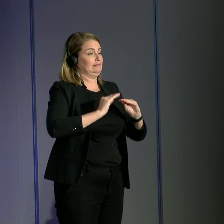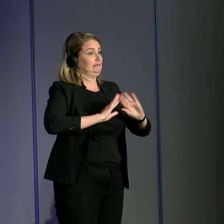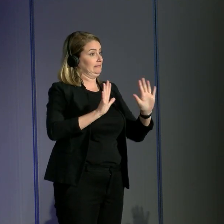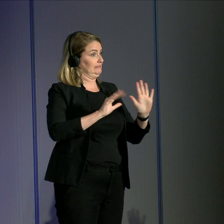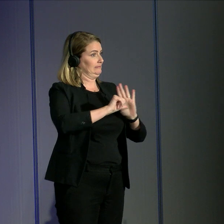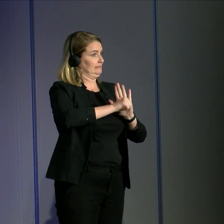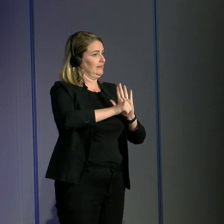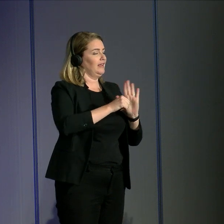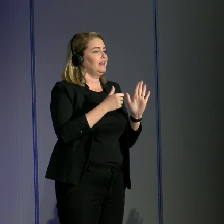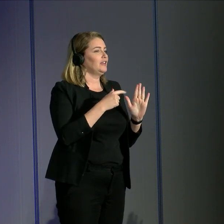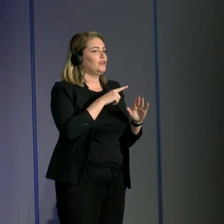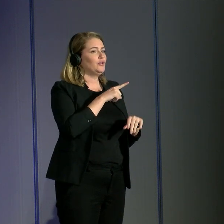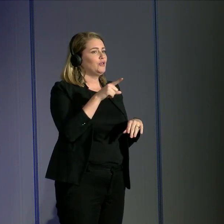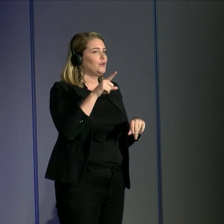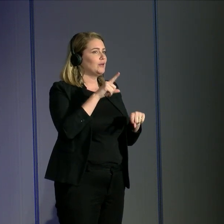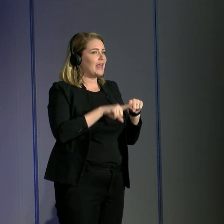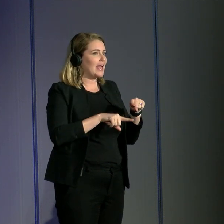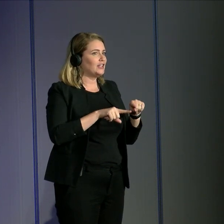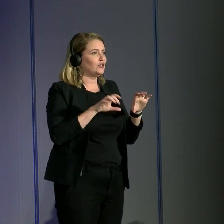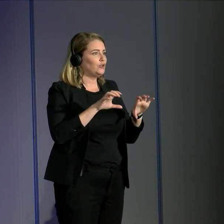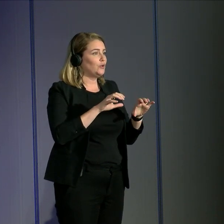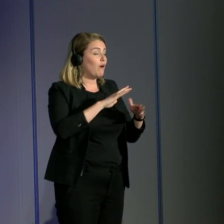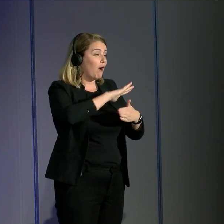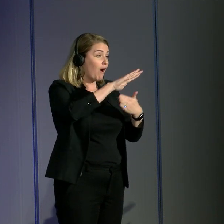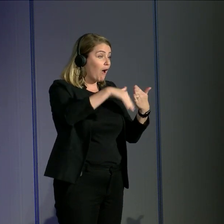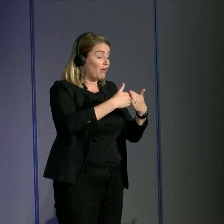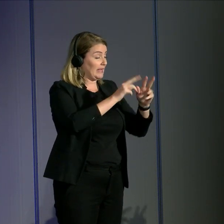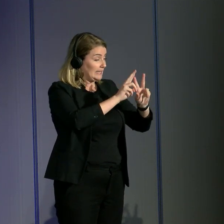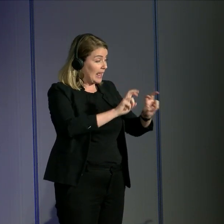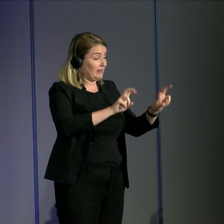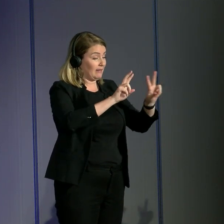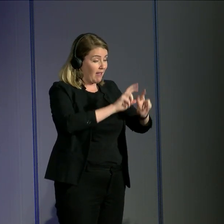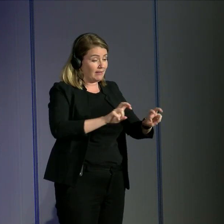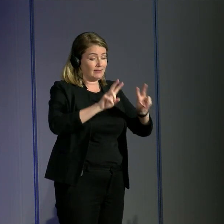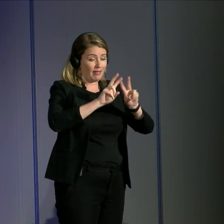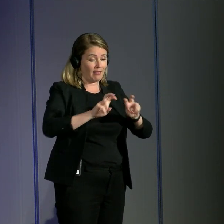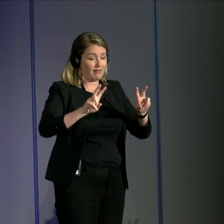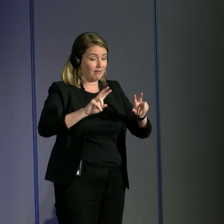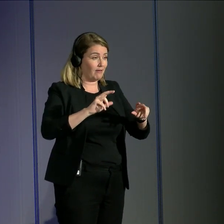You can't do all the analysis you want to do all of the time, because some of the piece